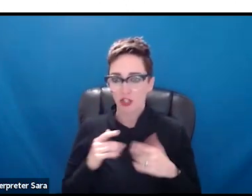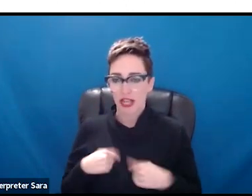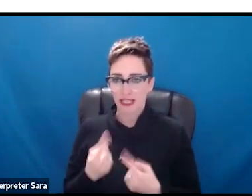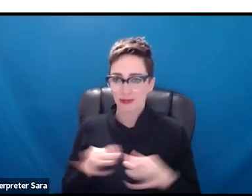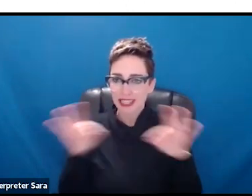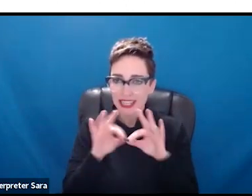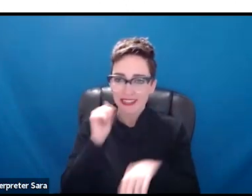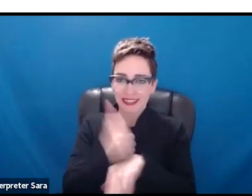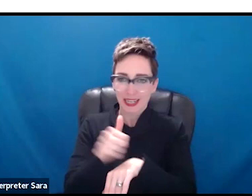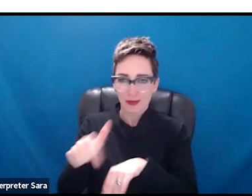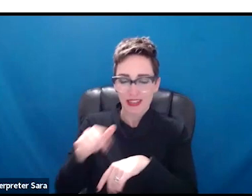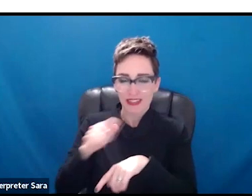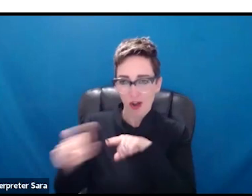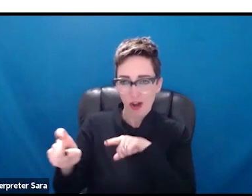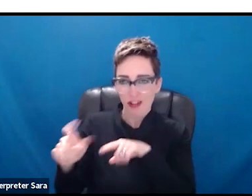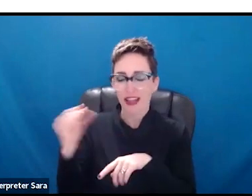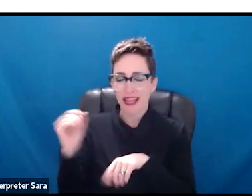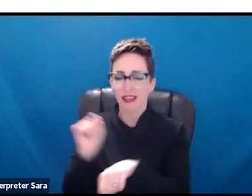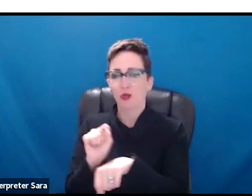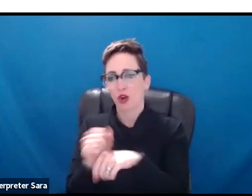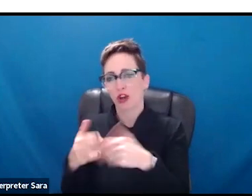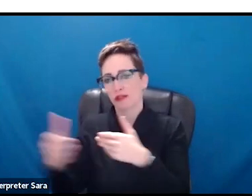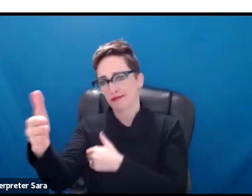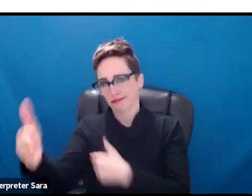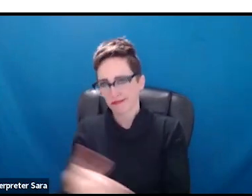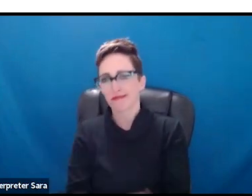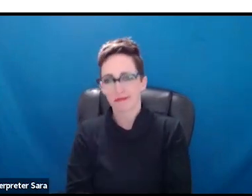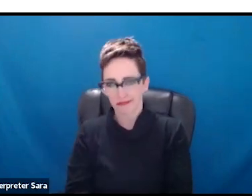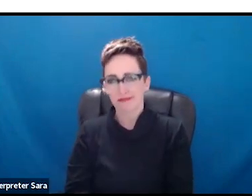and also the work ahead because they know